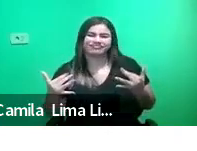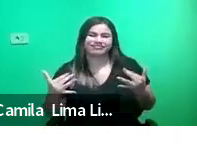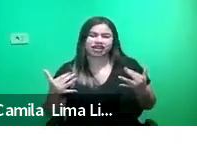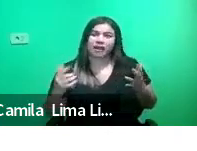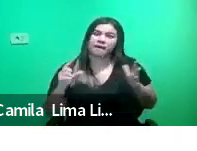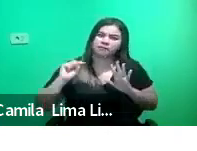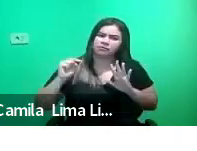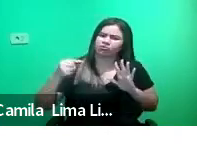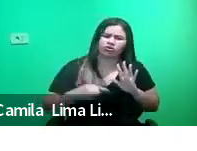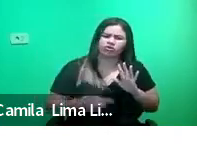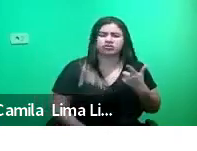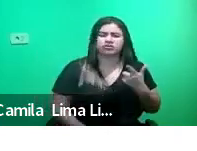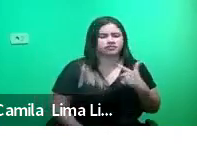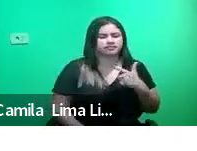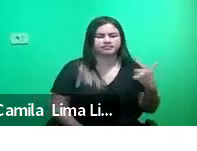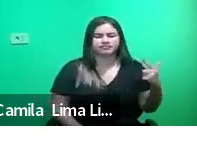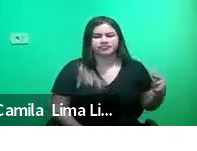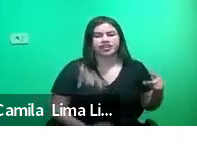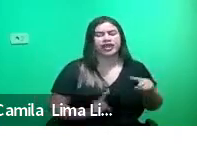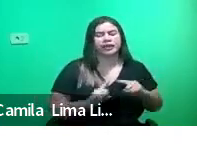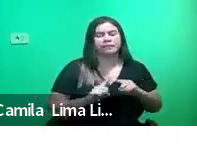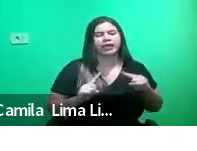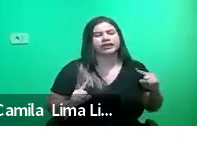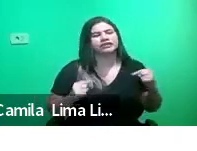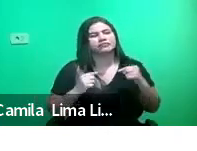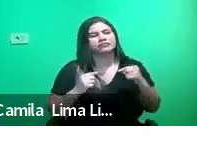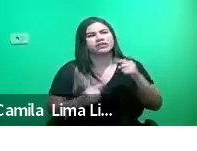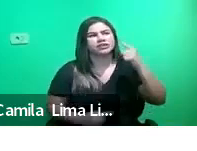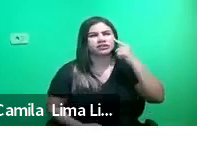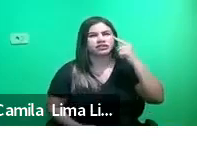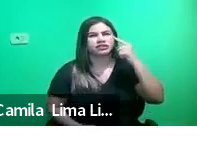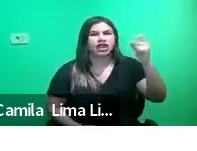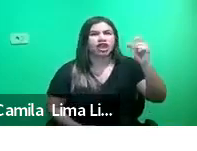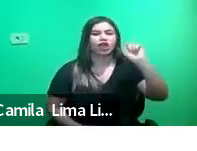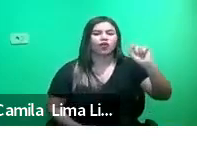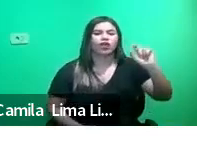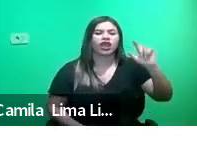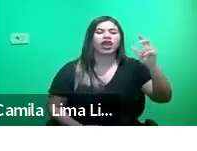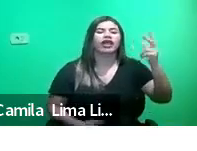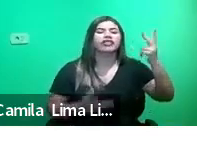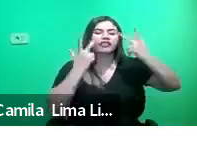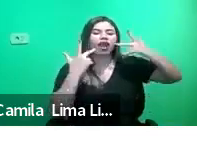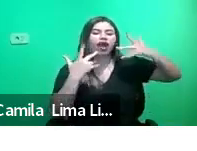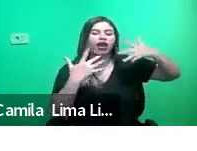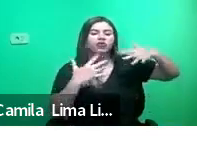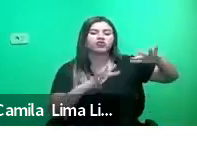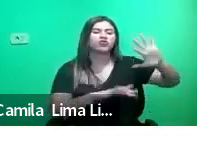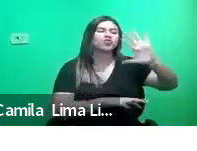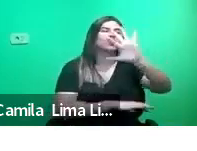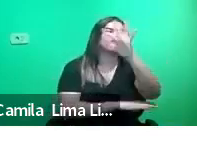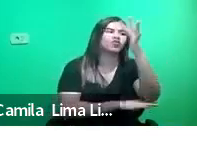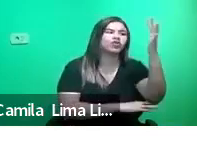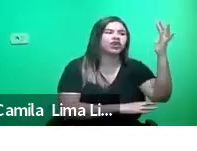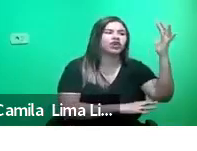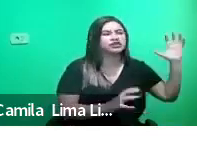understanding that only nature affects human beings and upon in And Their only natural conditions determined their historical device. pment.